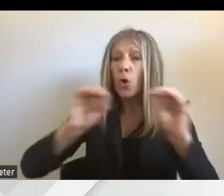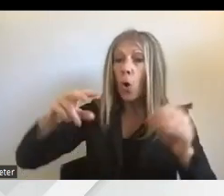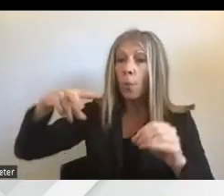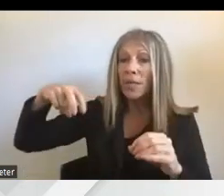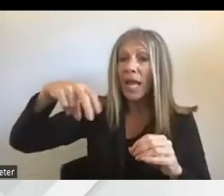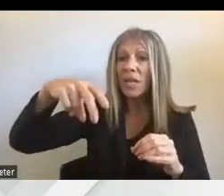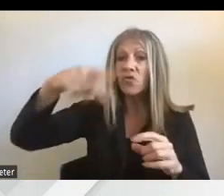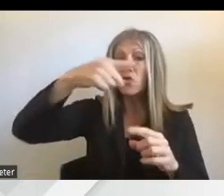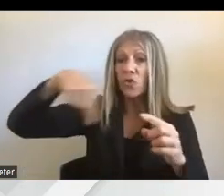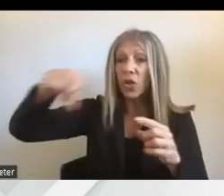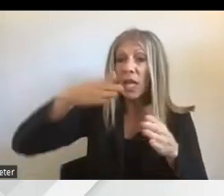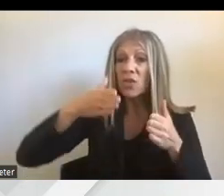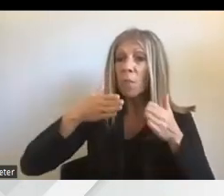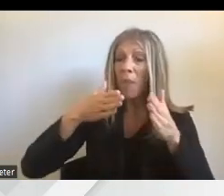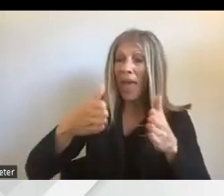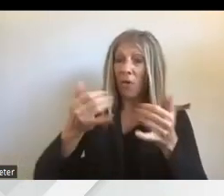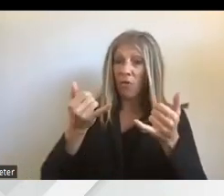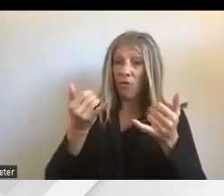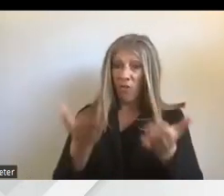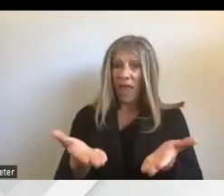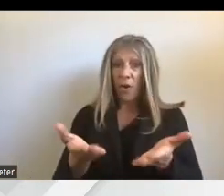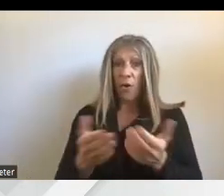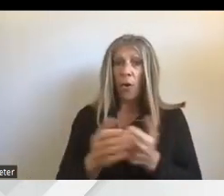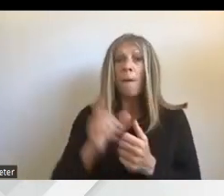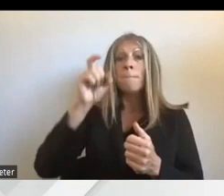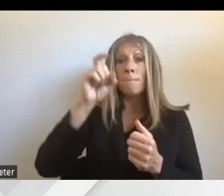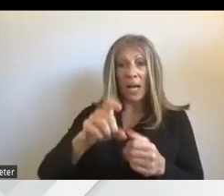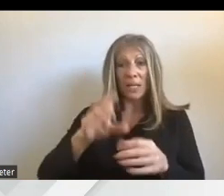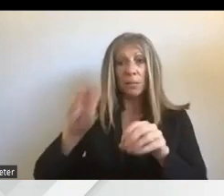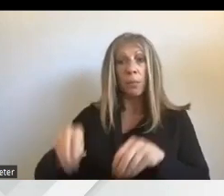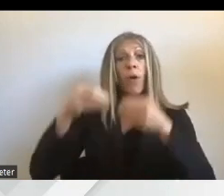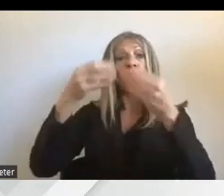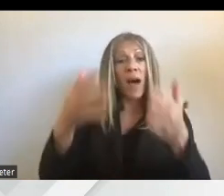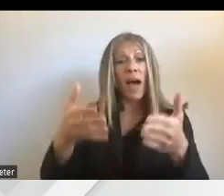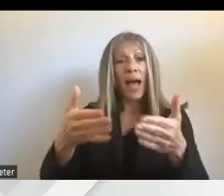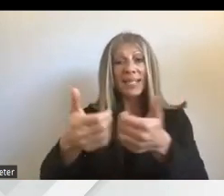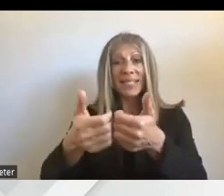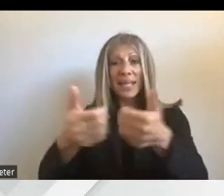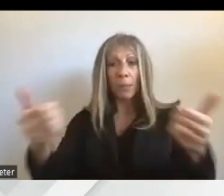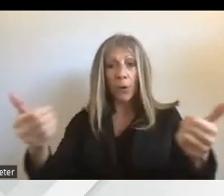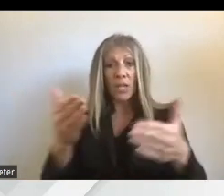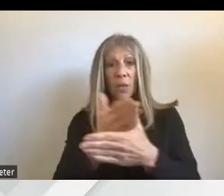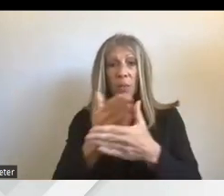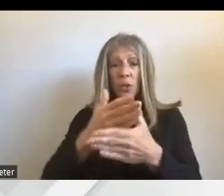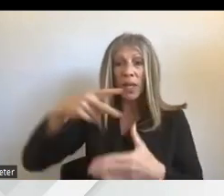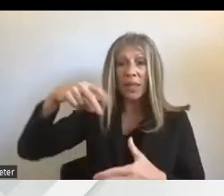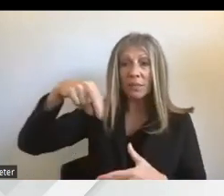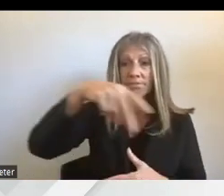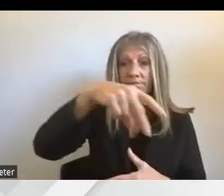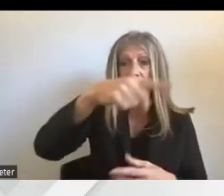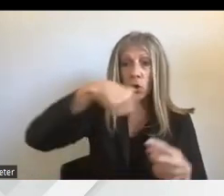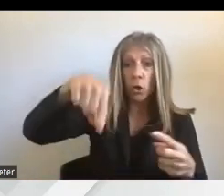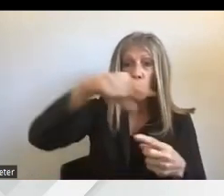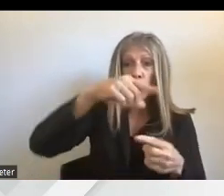pedestrian circulation paths exist must provide a separation between the pedestrian circulation path